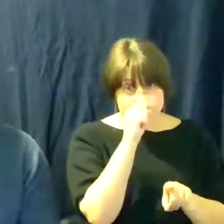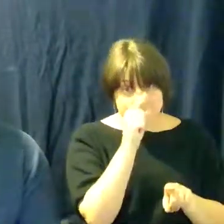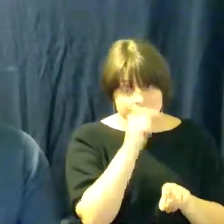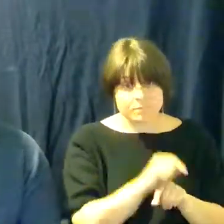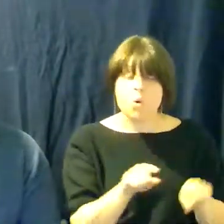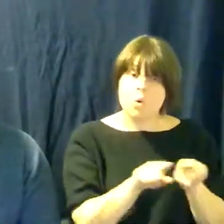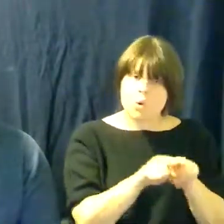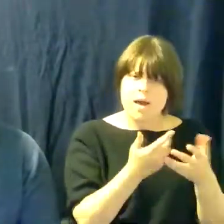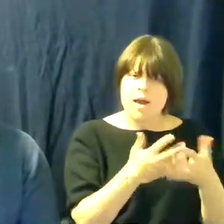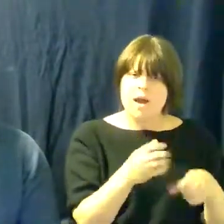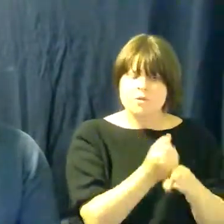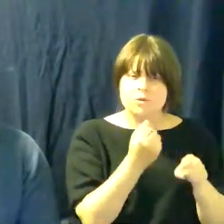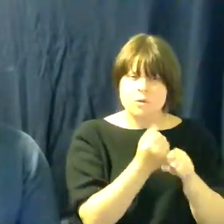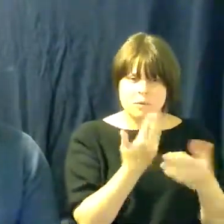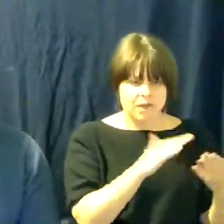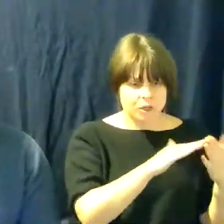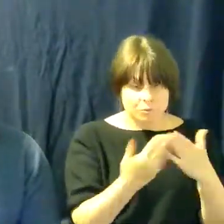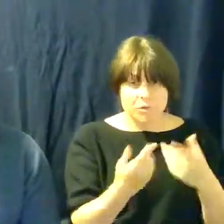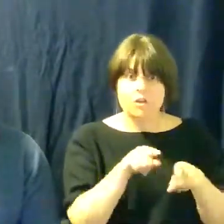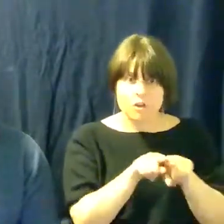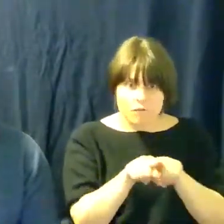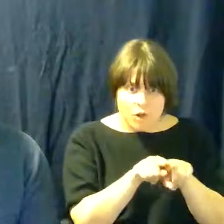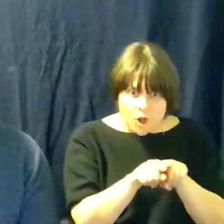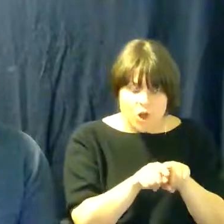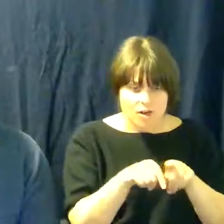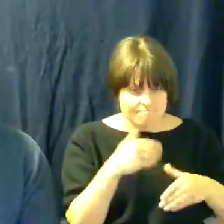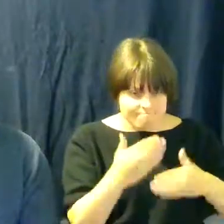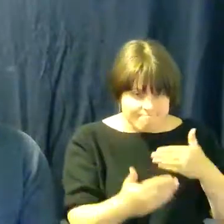deafblindness and support individual skill and ability as well as